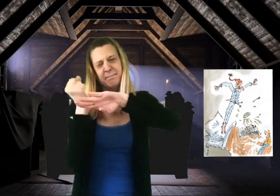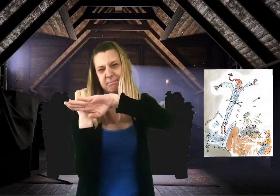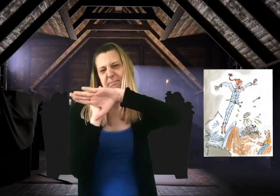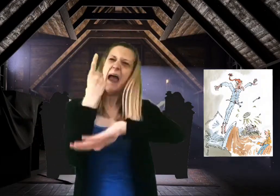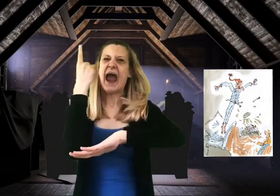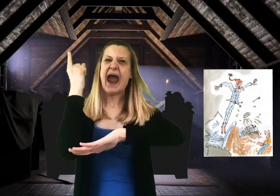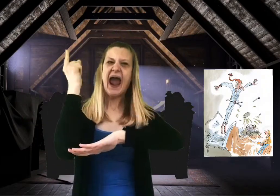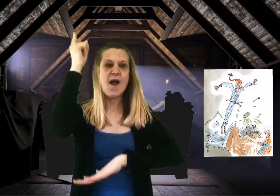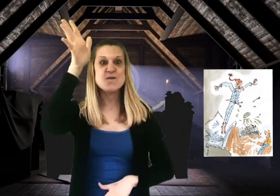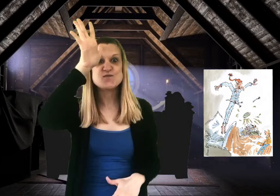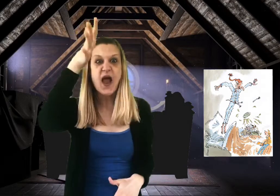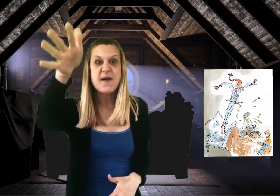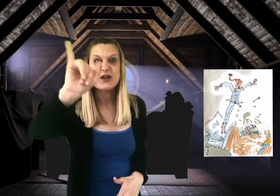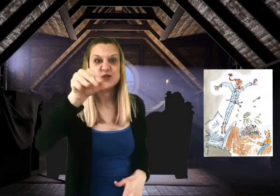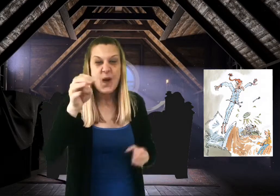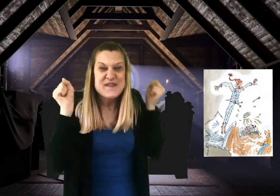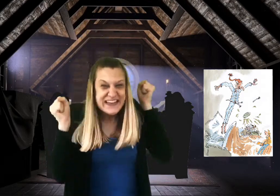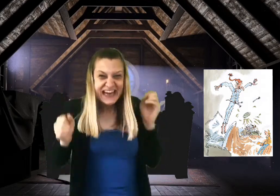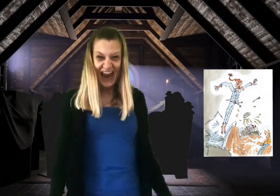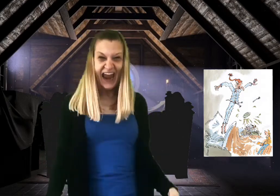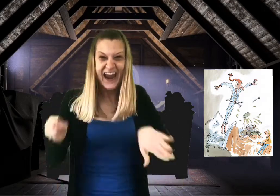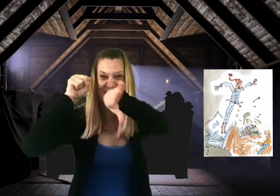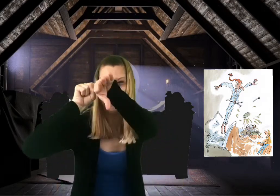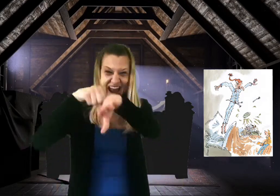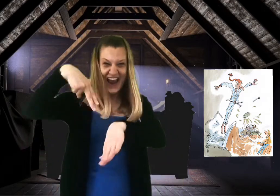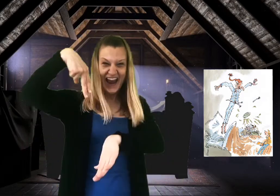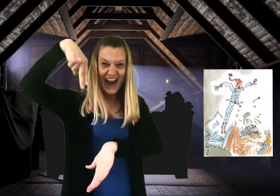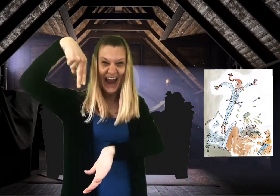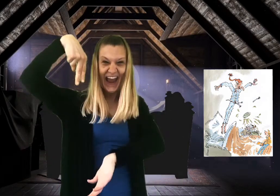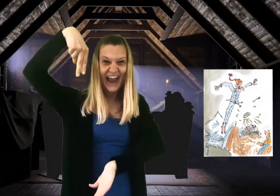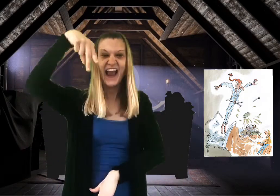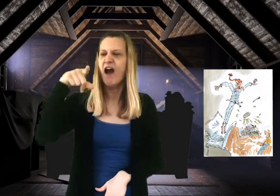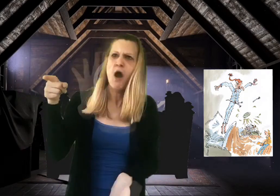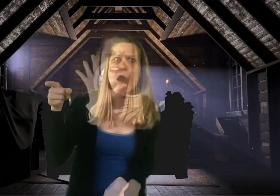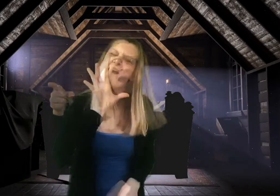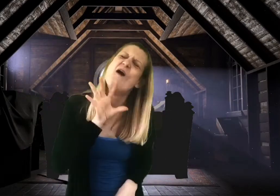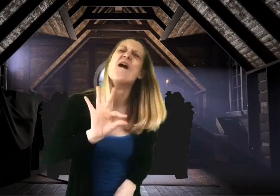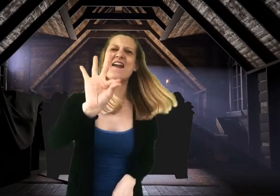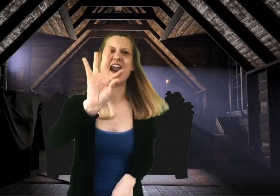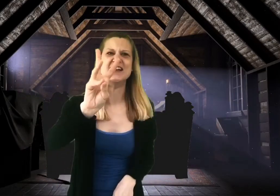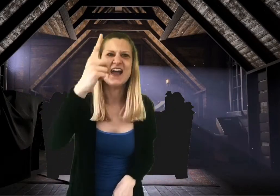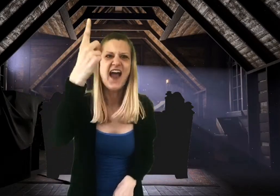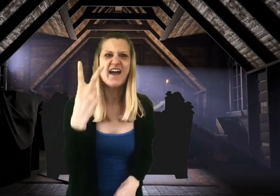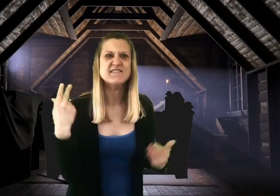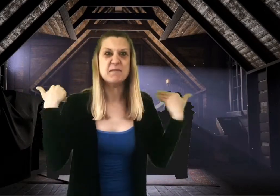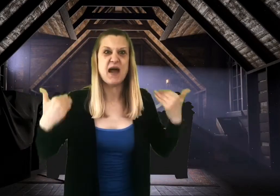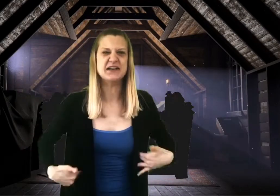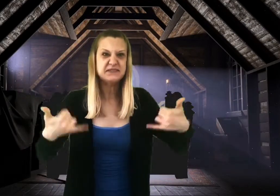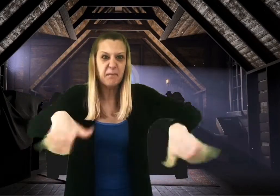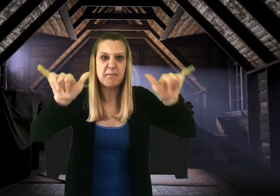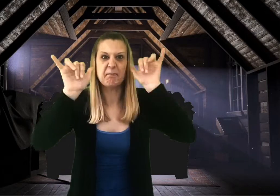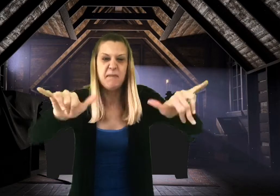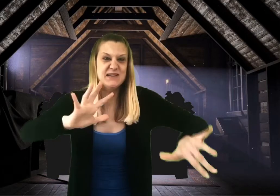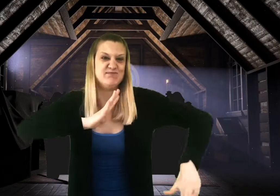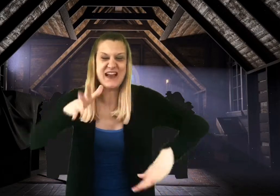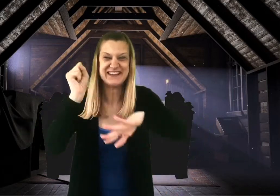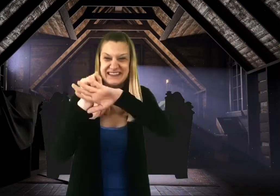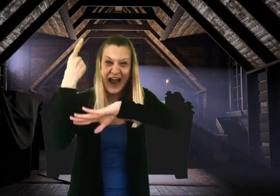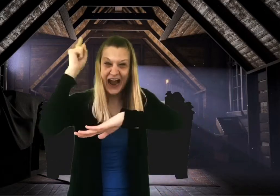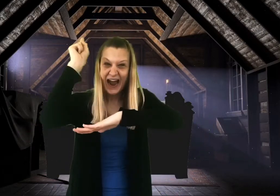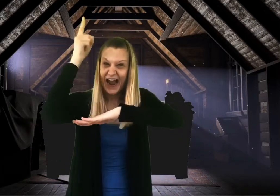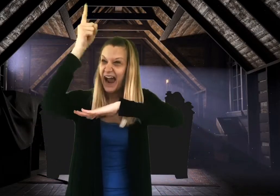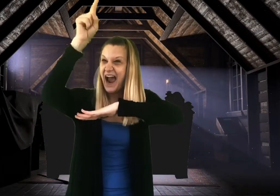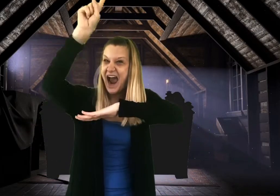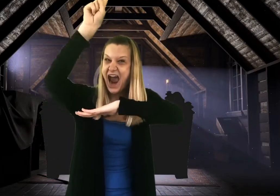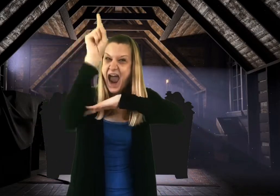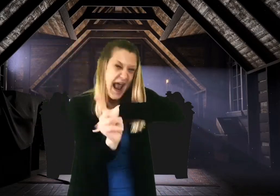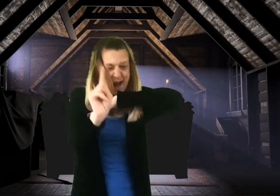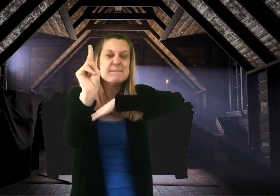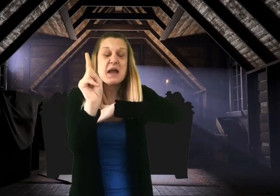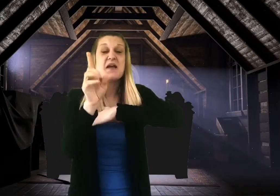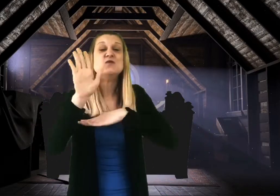He threw up his arms, and at the same time, his long bony, ninety-six and a half body rose up and leaped out of the bed.